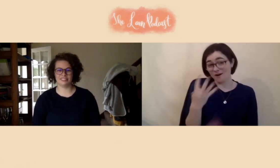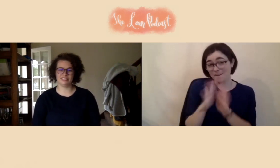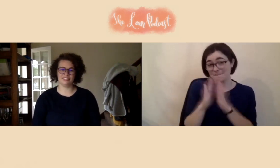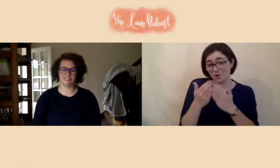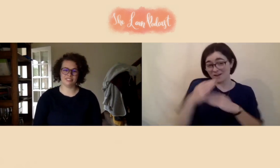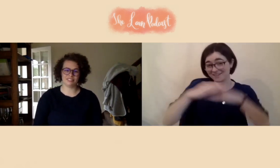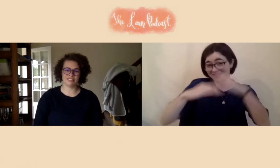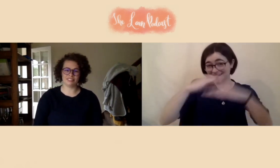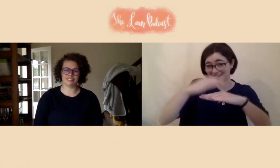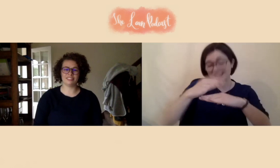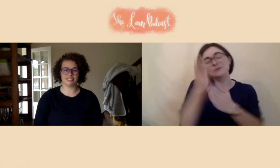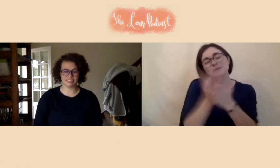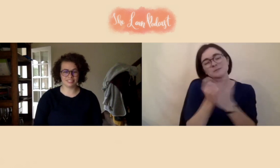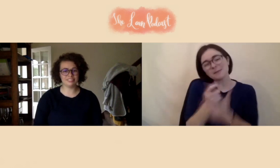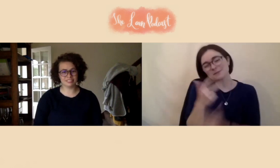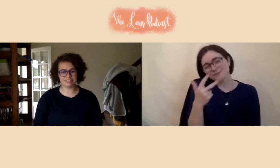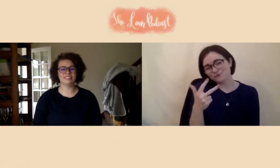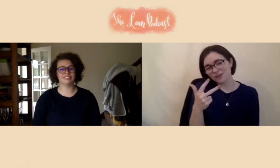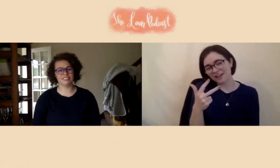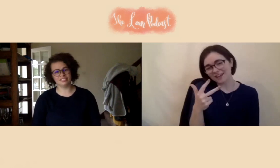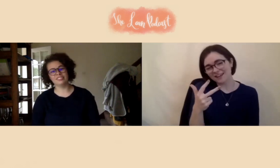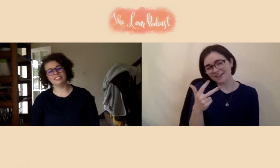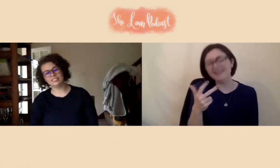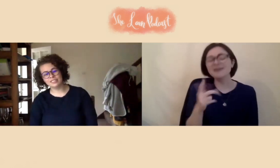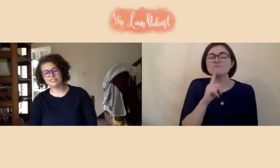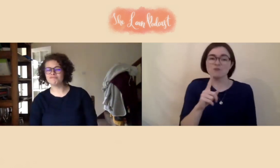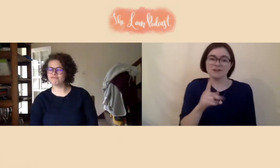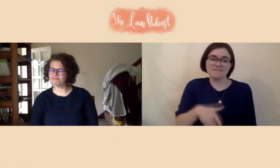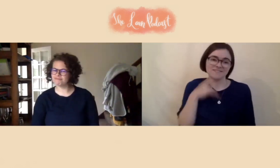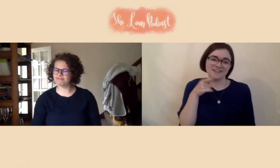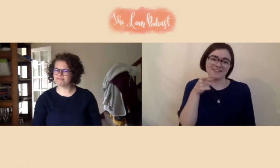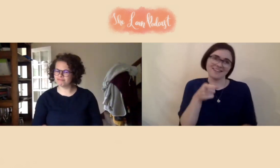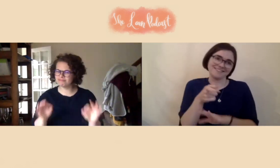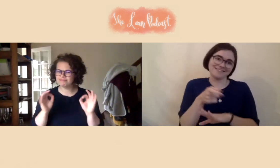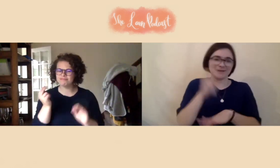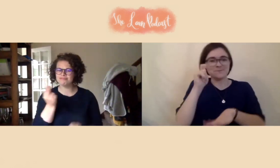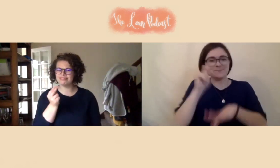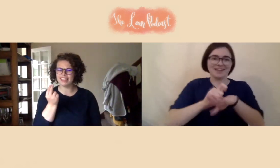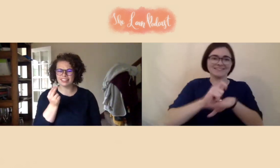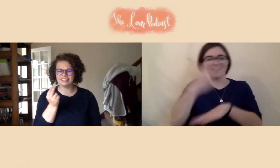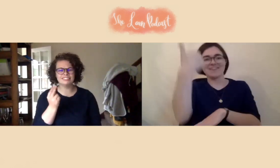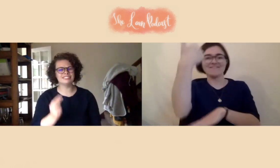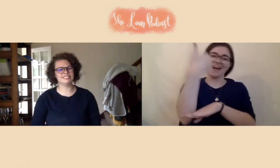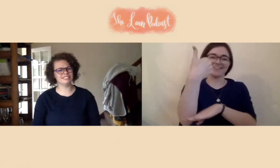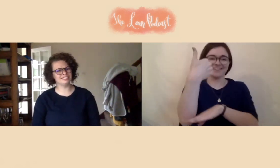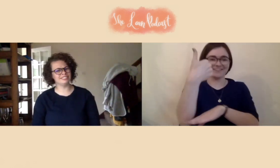Sometimes I go with three recipe book height, but I find that keeps my laptop open, stable.